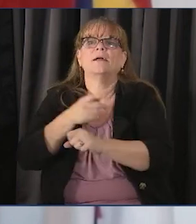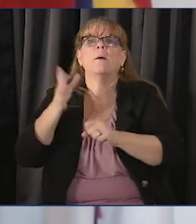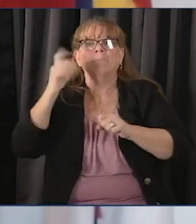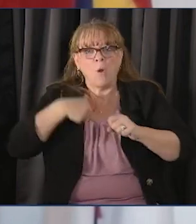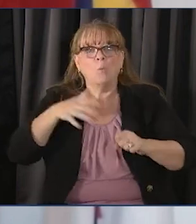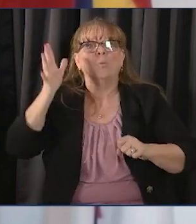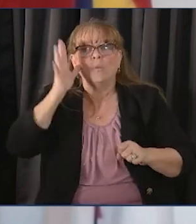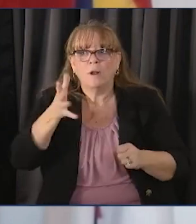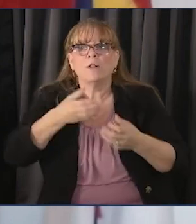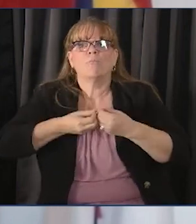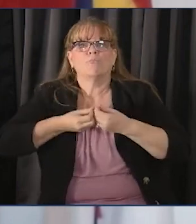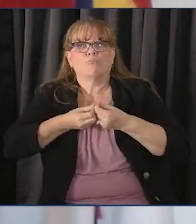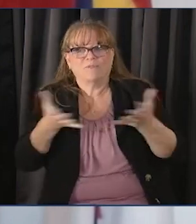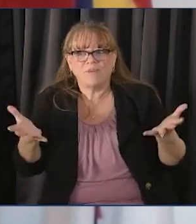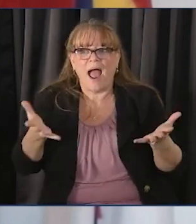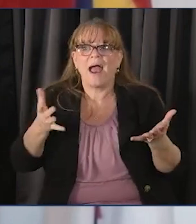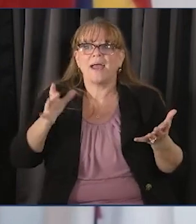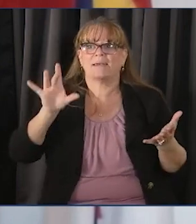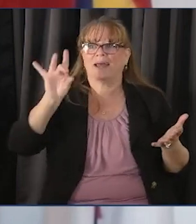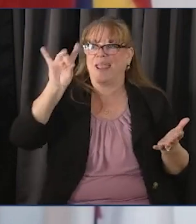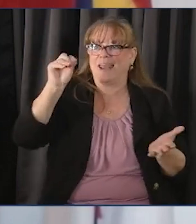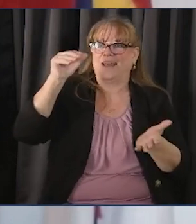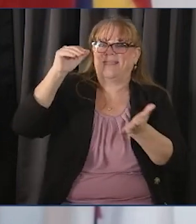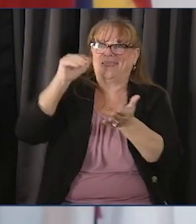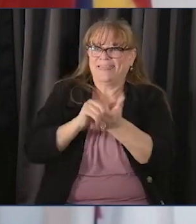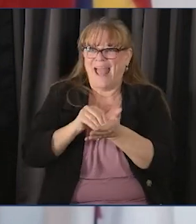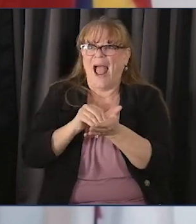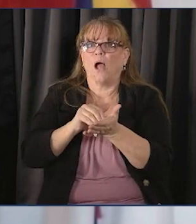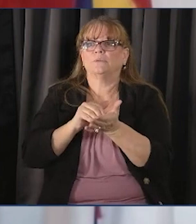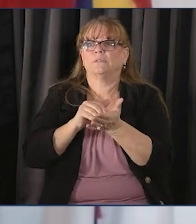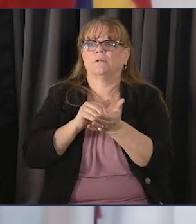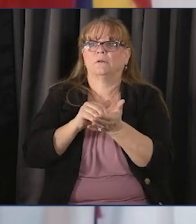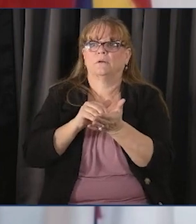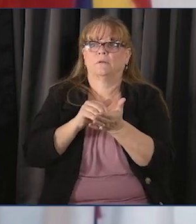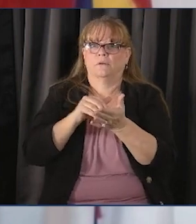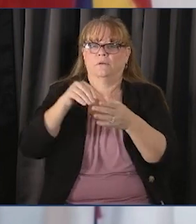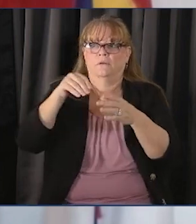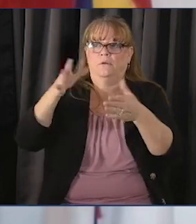state in one week there's going to be a lot of frustrated coloradans uh who aren't among